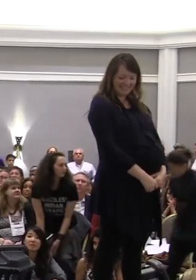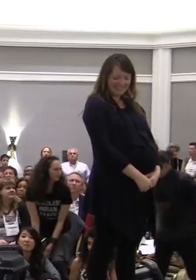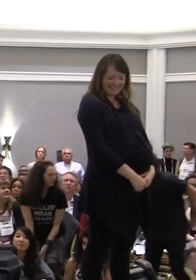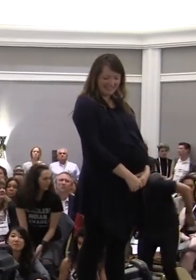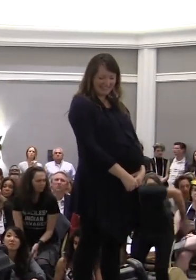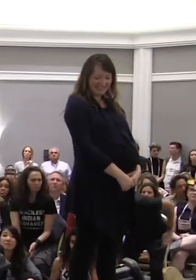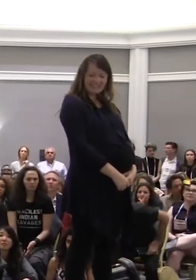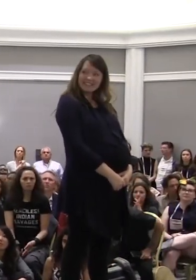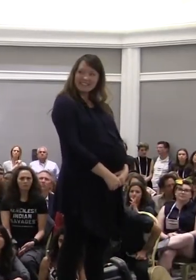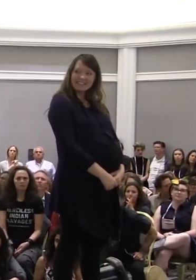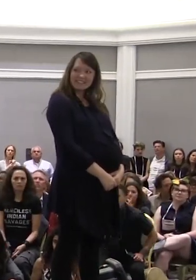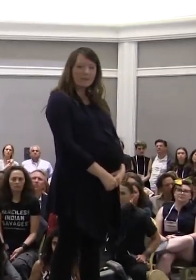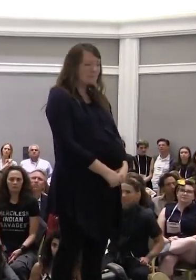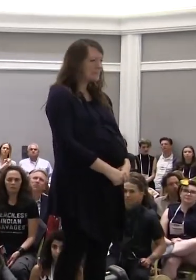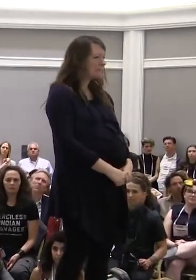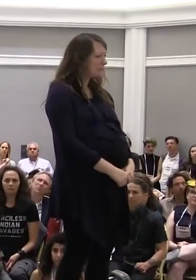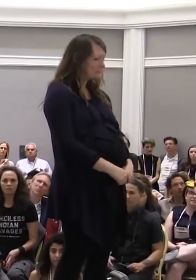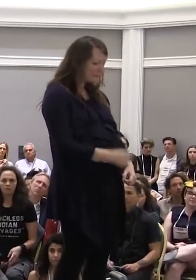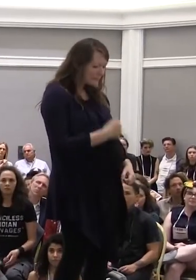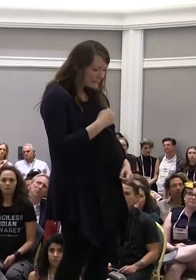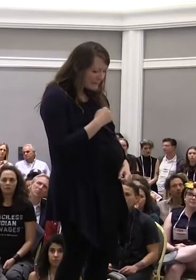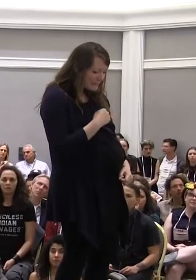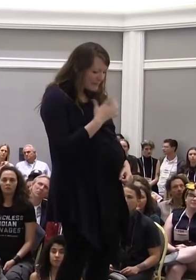(Alto) I like to thank you guys for letting me be here today.